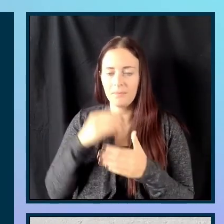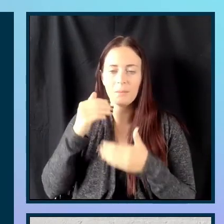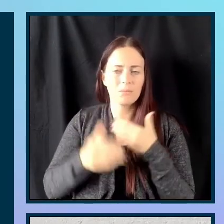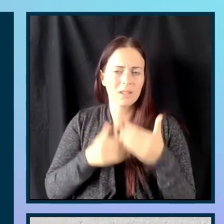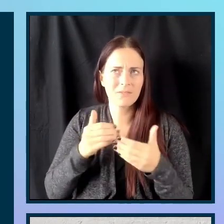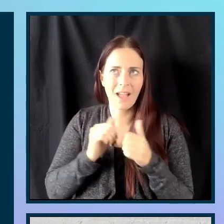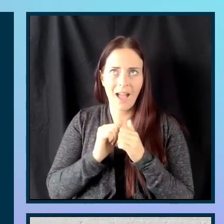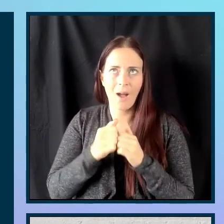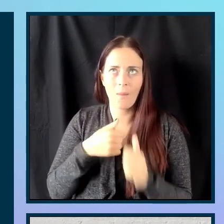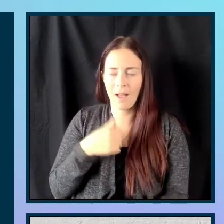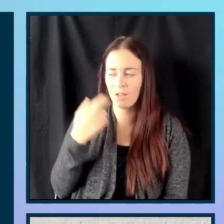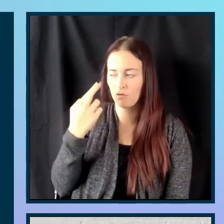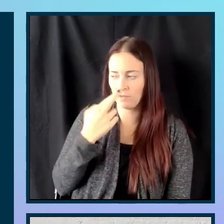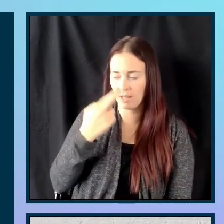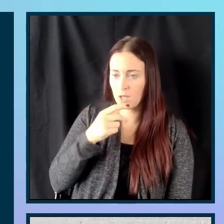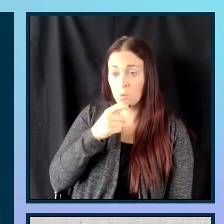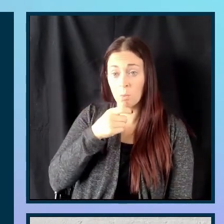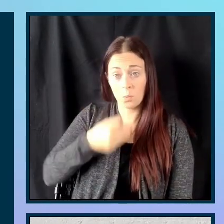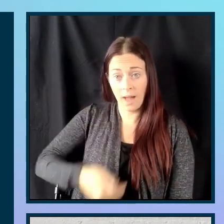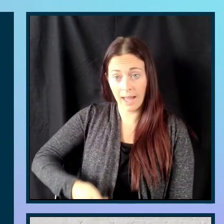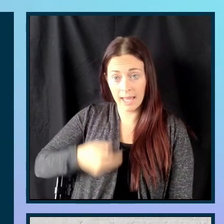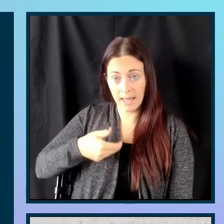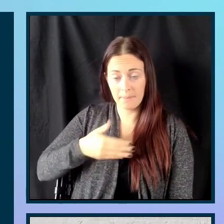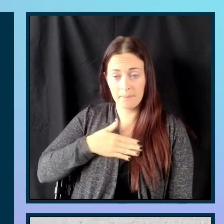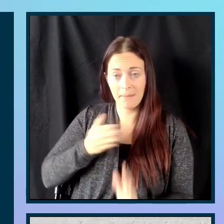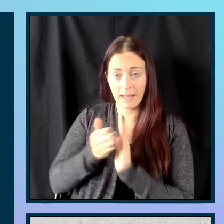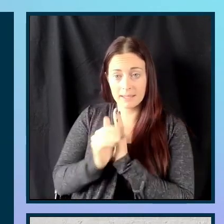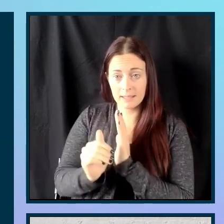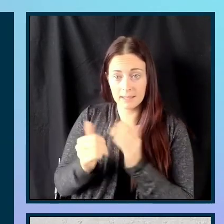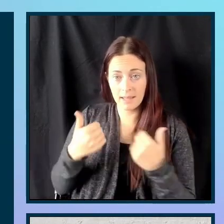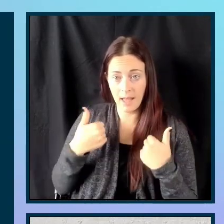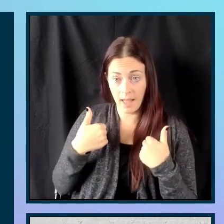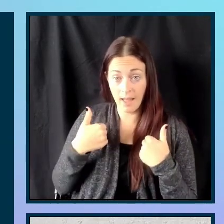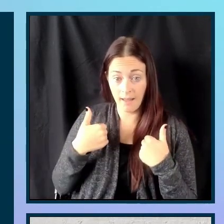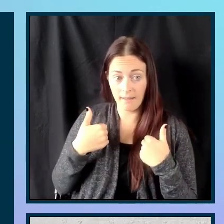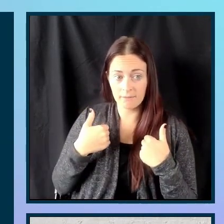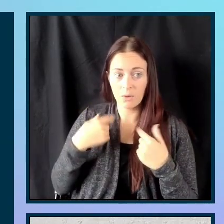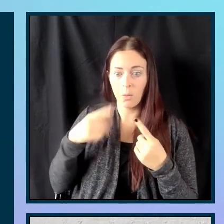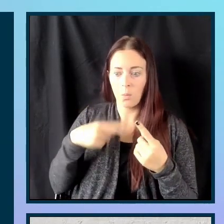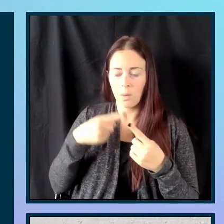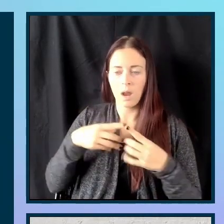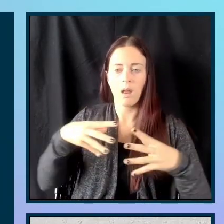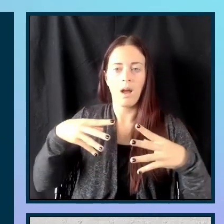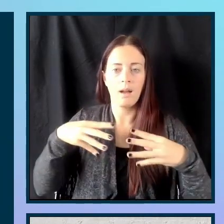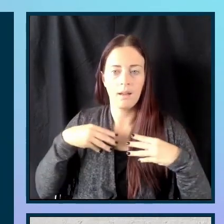with the reality of who I am and what I can do, I was able to show up and go big.